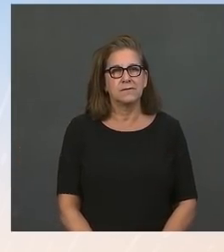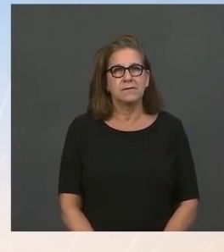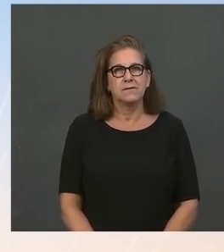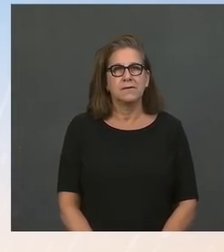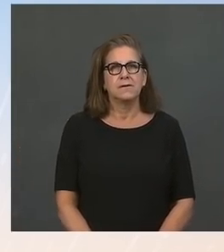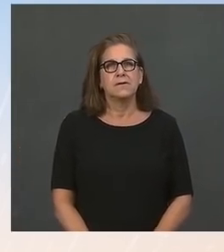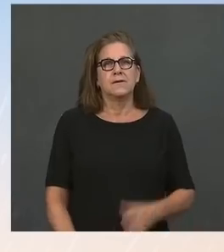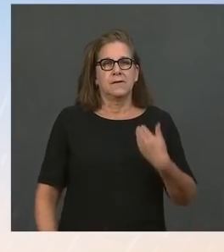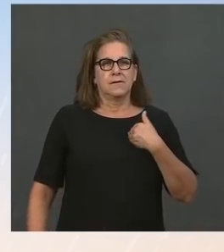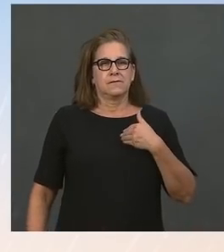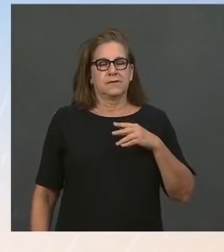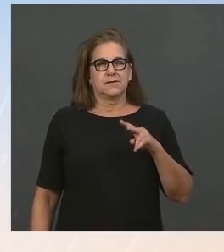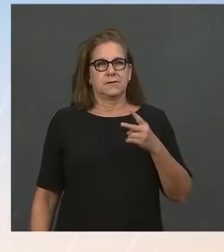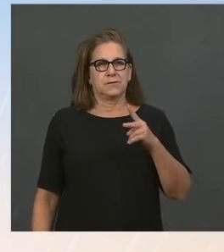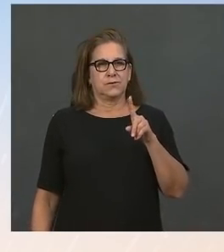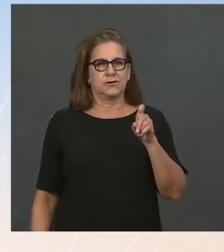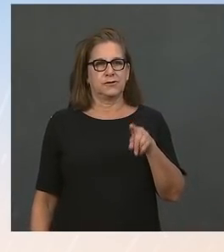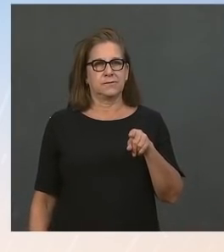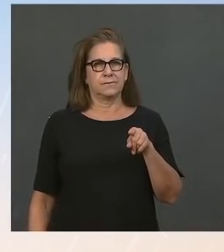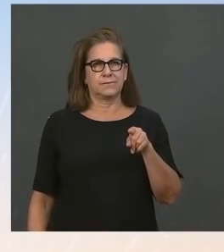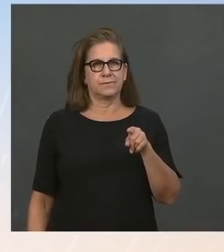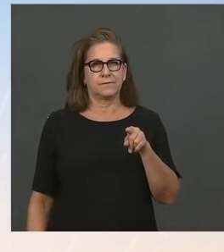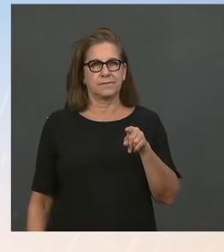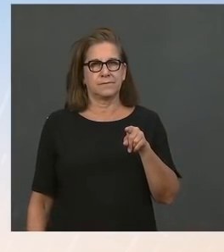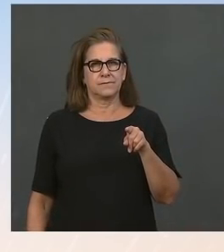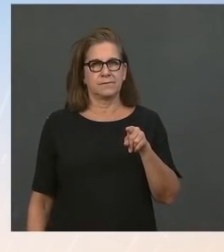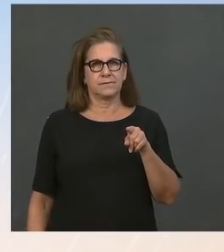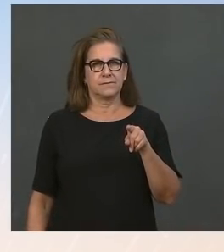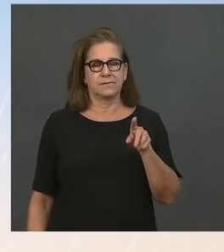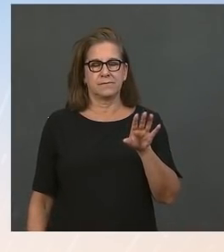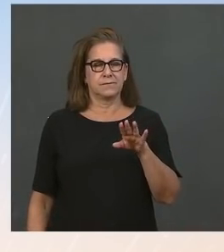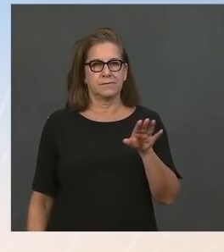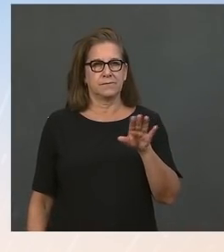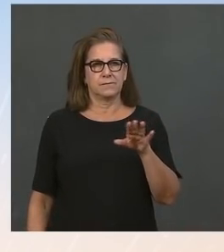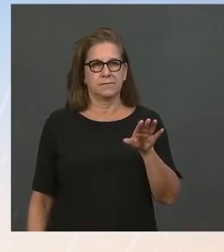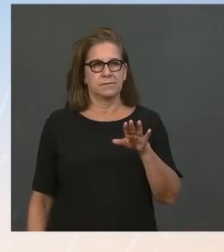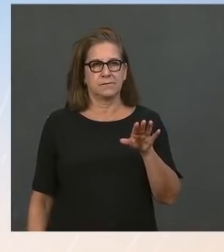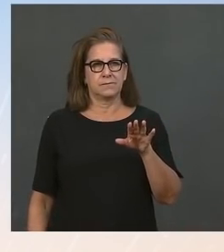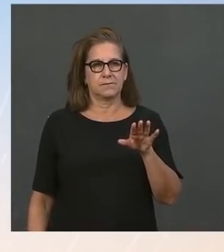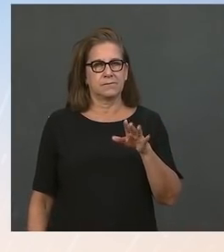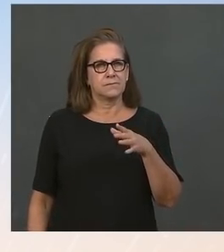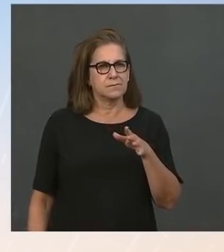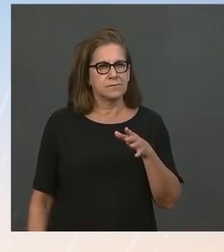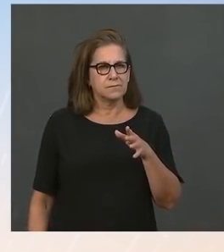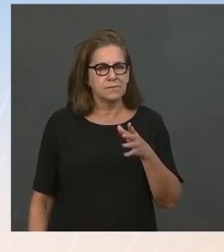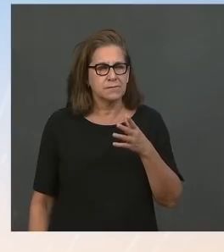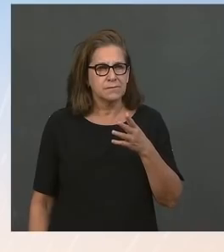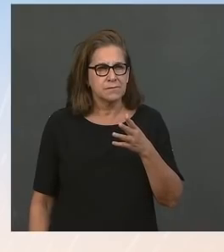Ms. Psaki: So, I'd -- >> The Press: All right. Ms. Psaki: Just to be clear -- what was your question? Just to be clear for the record here. The Press: "Could there be an executive action